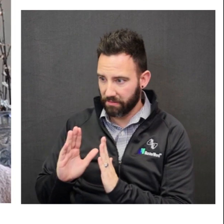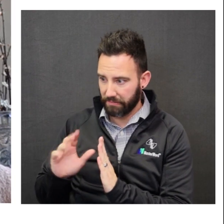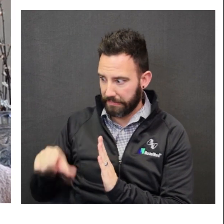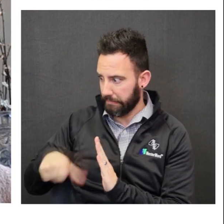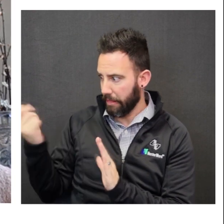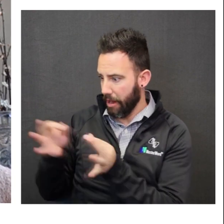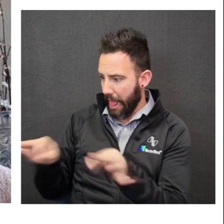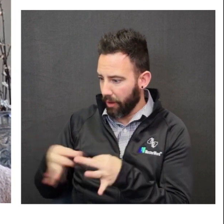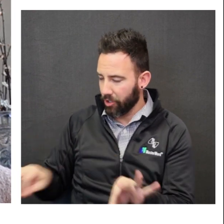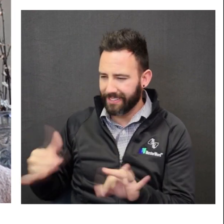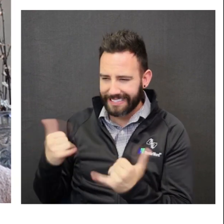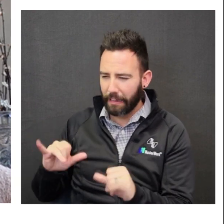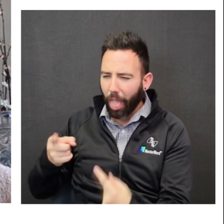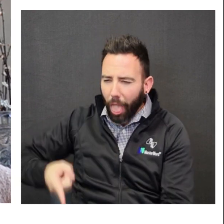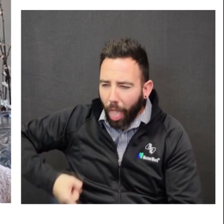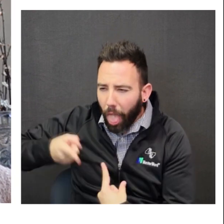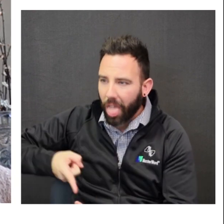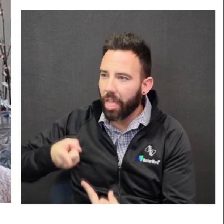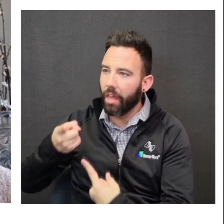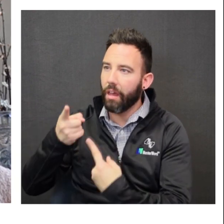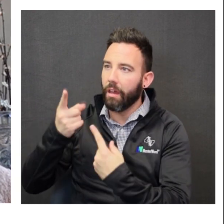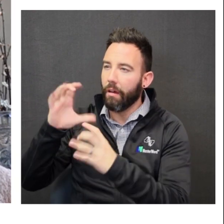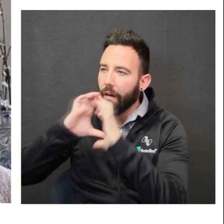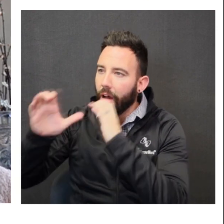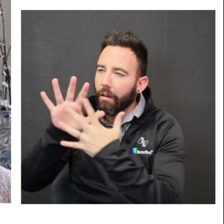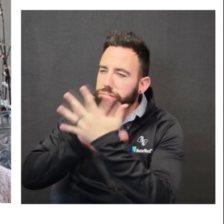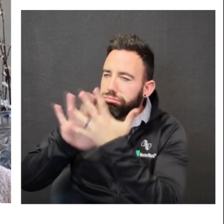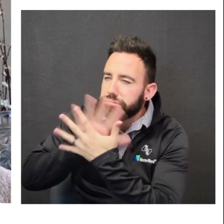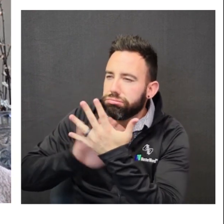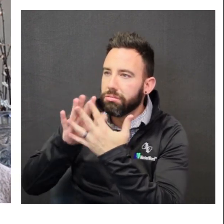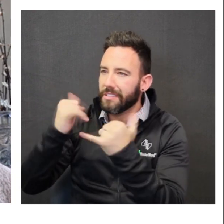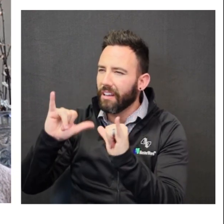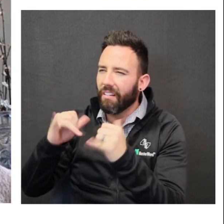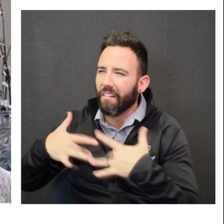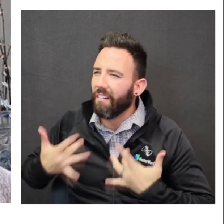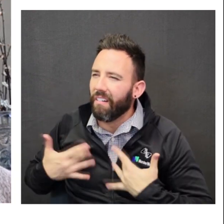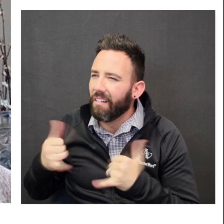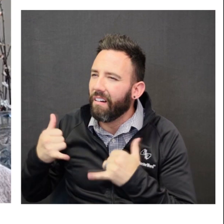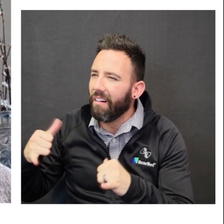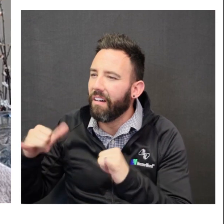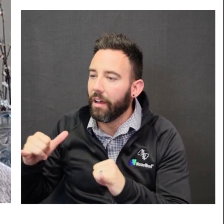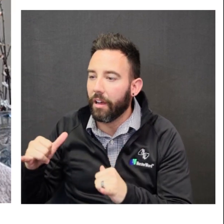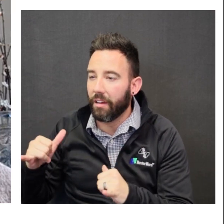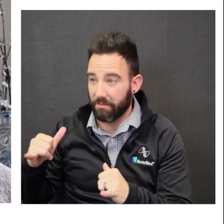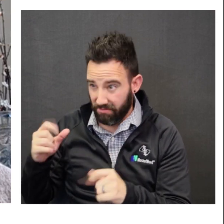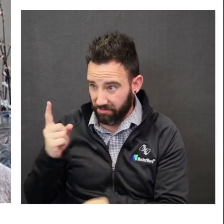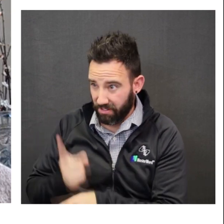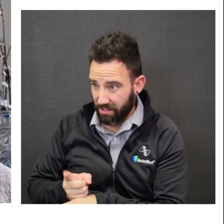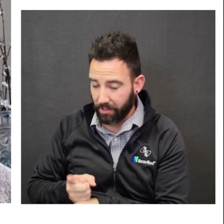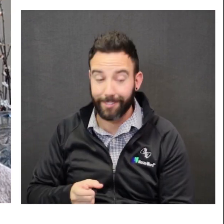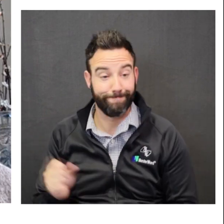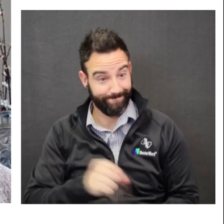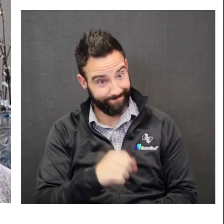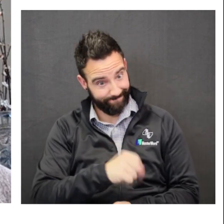struggling to receive information about what's going on still today. Yeah, no, I think that's true